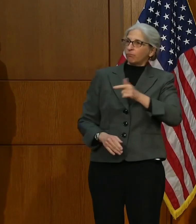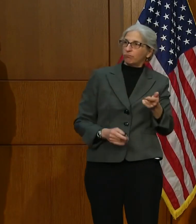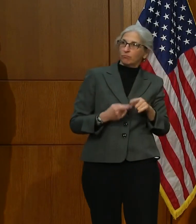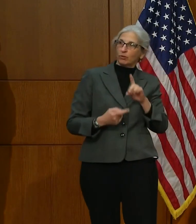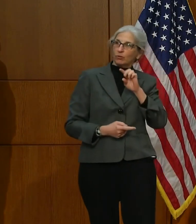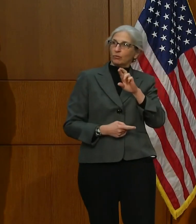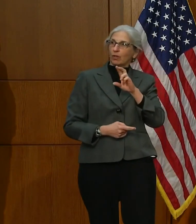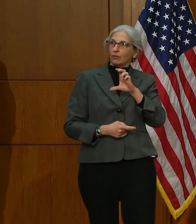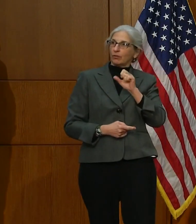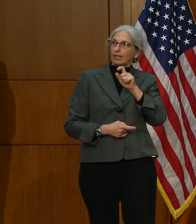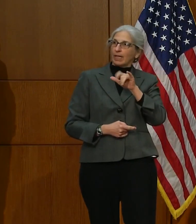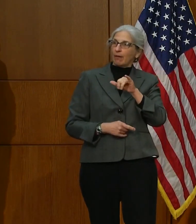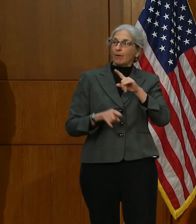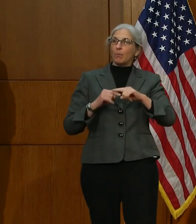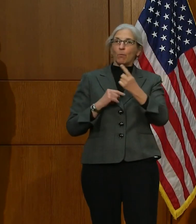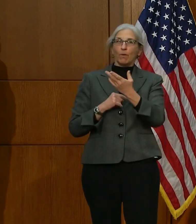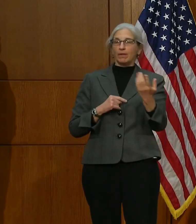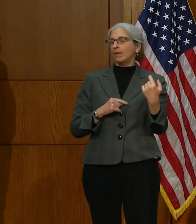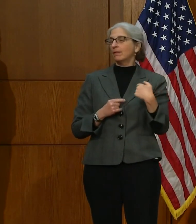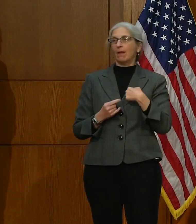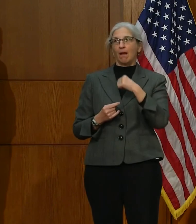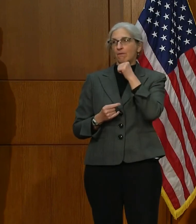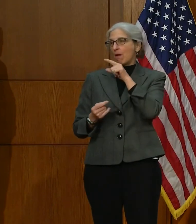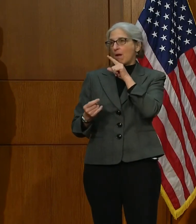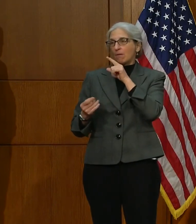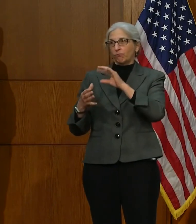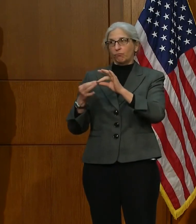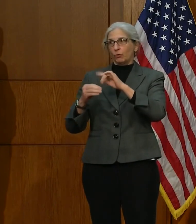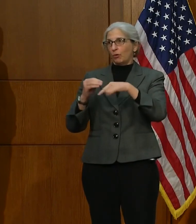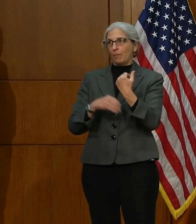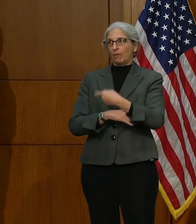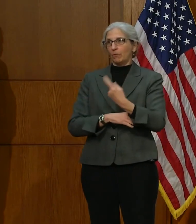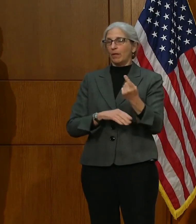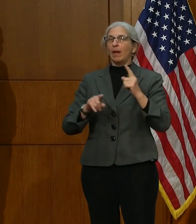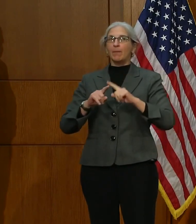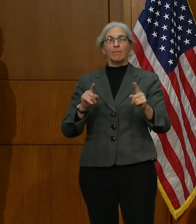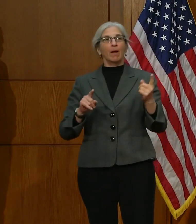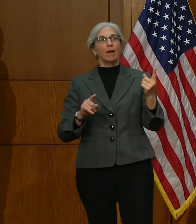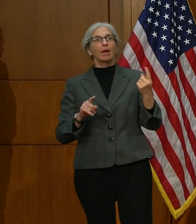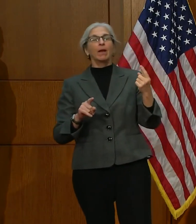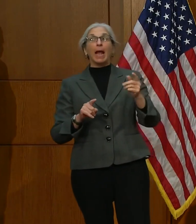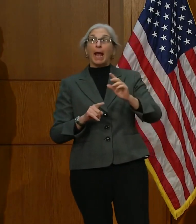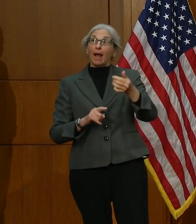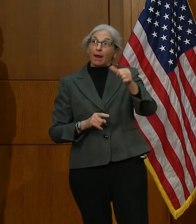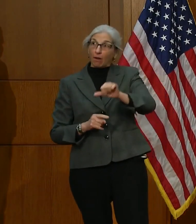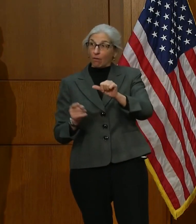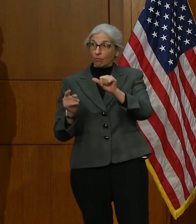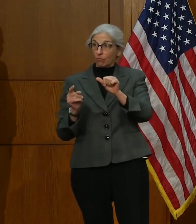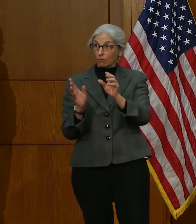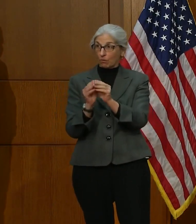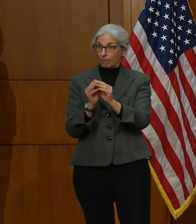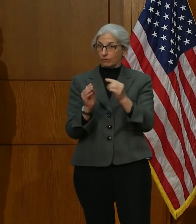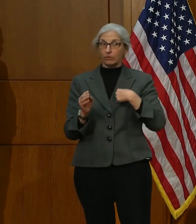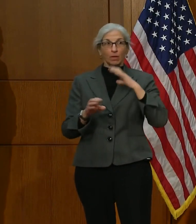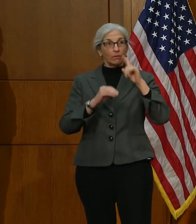CAREY COME UP. BUT ONE OF THE POINTS I WOULD MAKE. THAT WE HAVEN'T GIVEN CREDIT TO TODAY. I HAVE AT OTHER PRESS